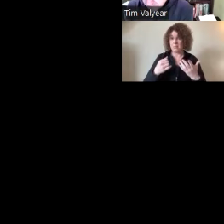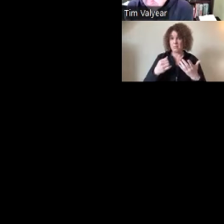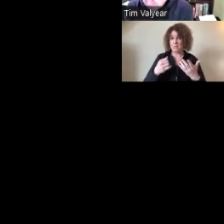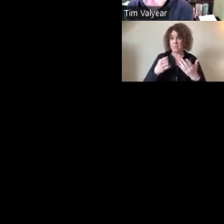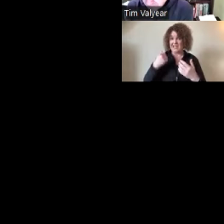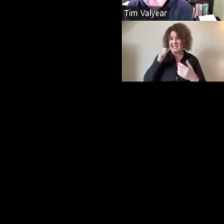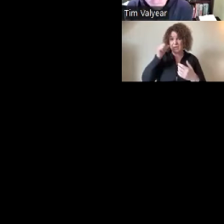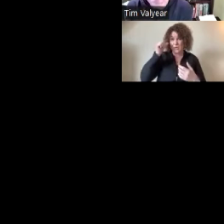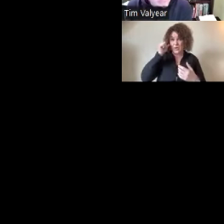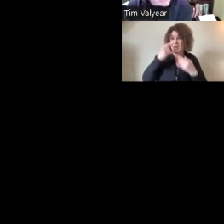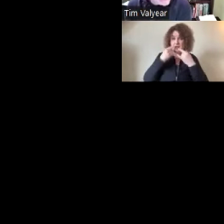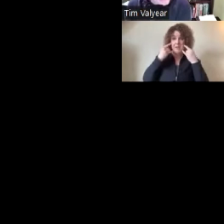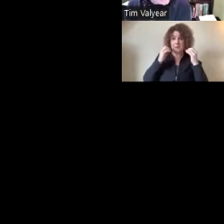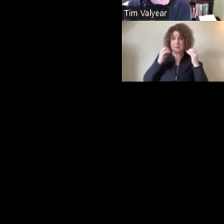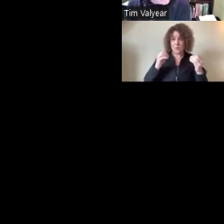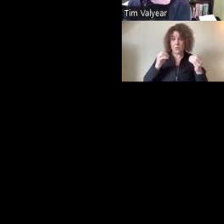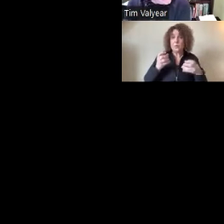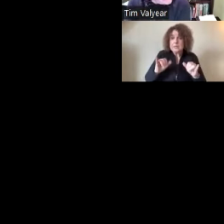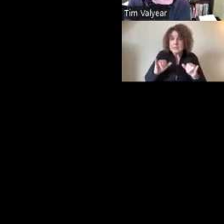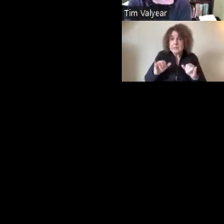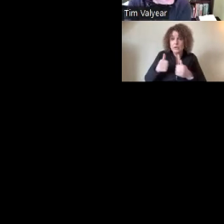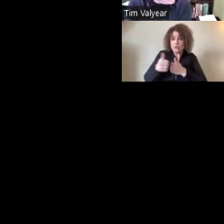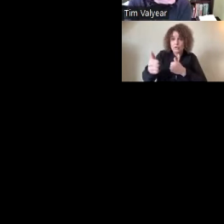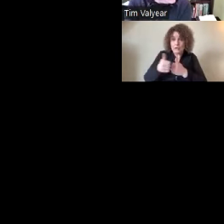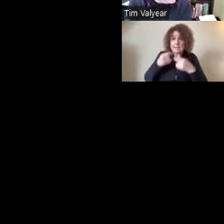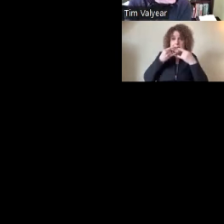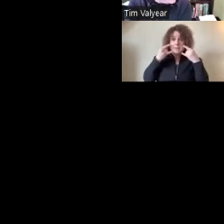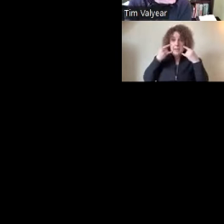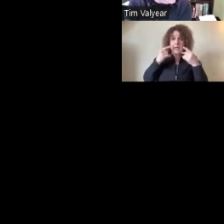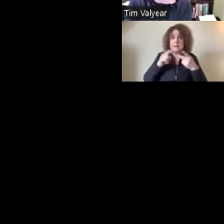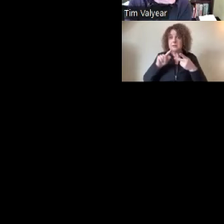transportation. And right now, with the lifted mandates, do